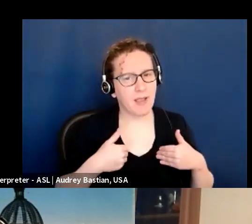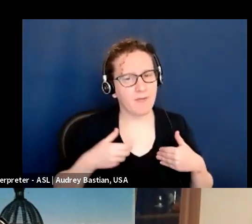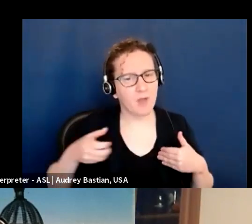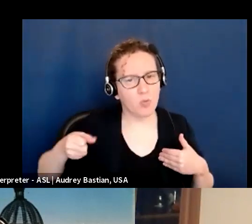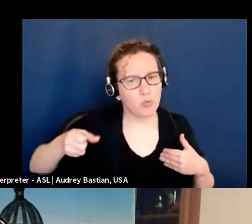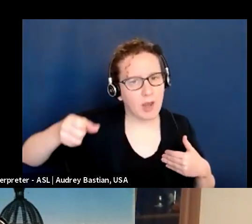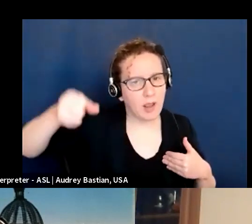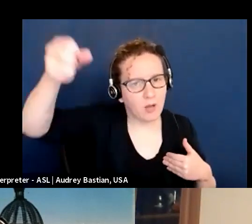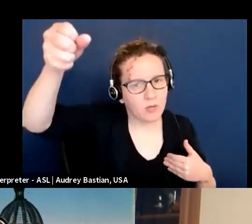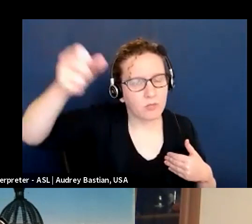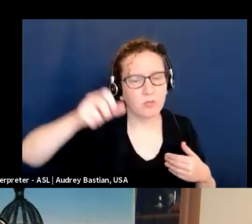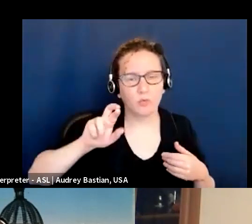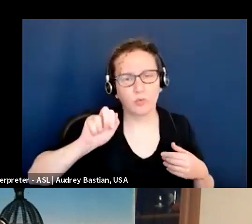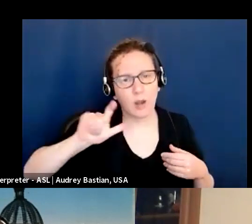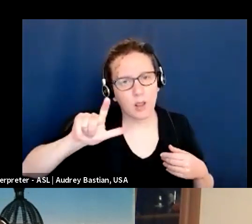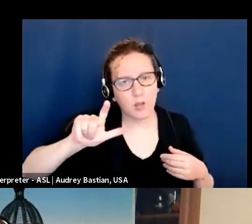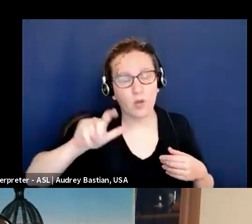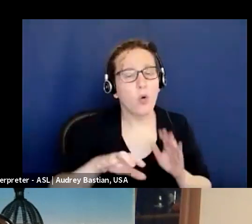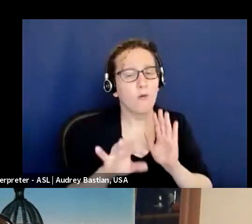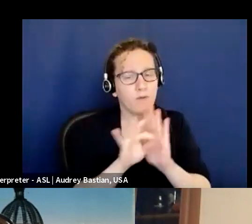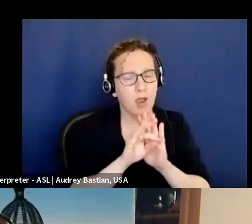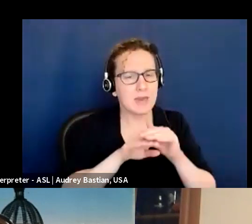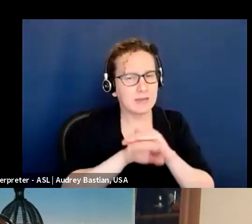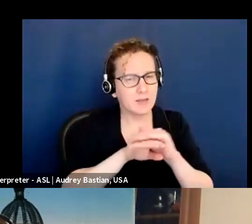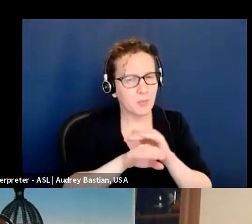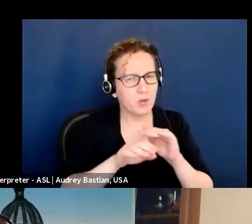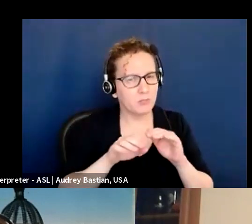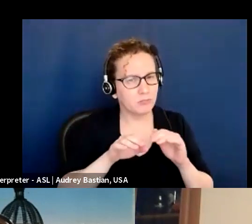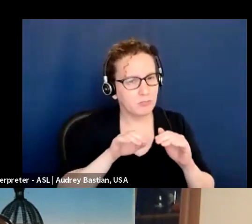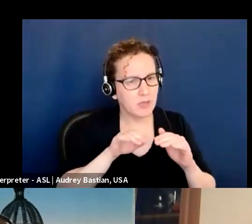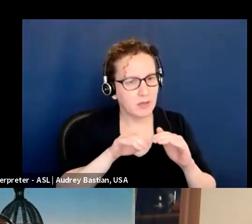we can help you find an accessible entrance. But that was pretty much all I had told them,